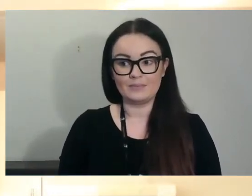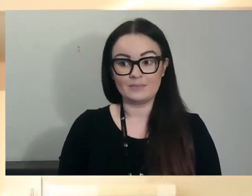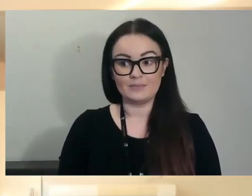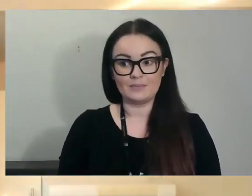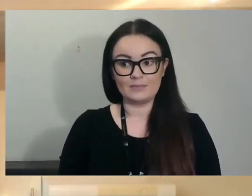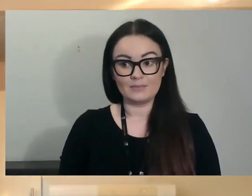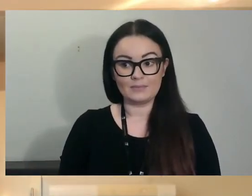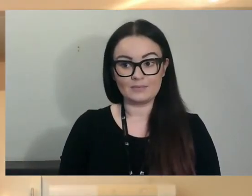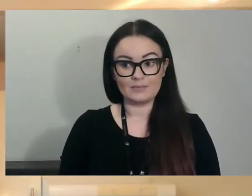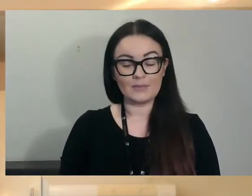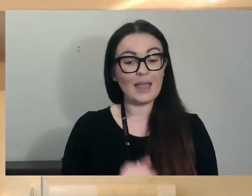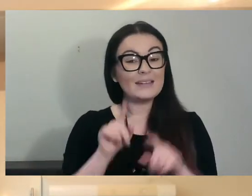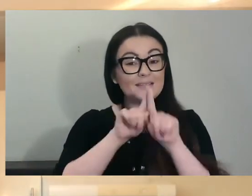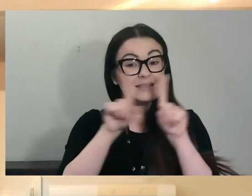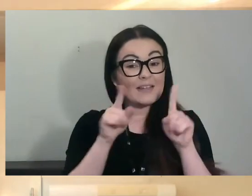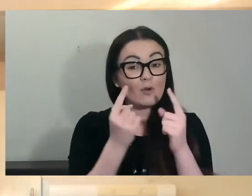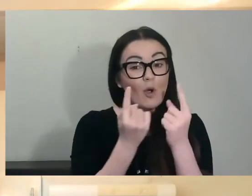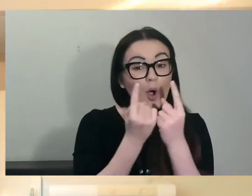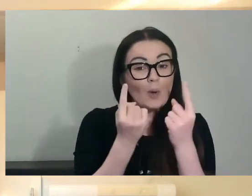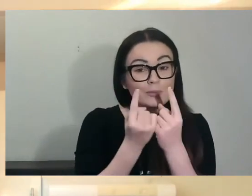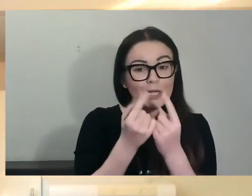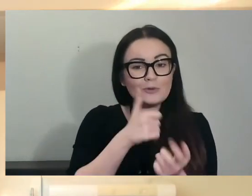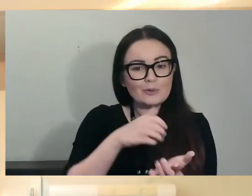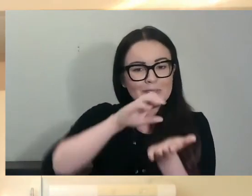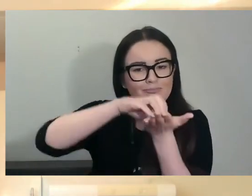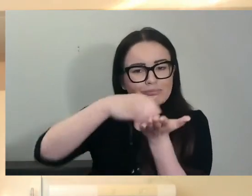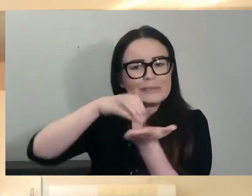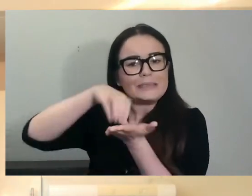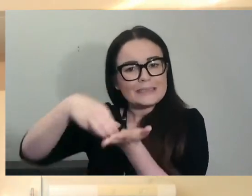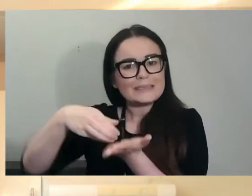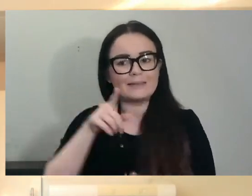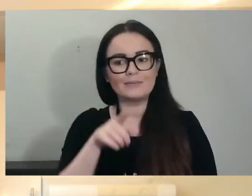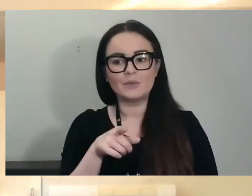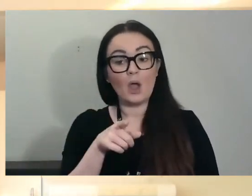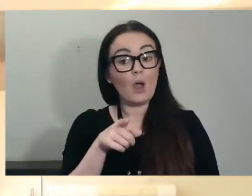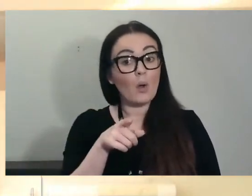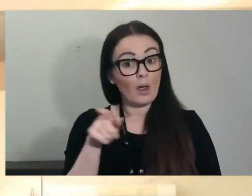And there's some different objects that we can print with from the kitchen so I've got